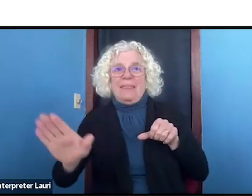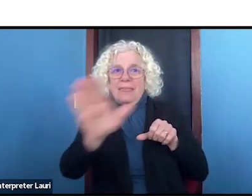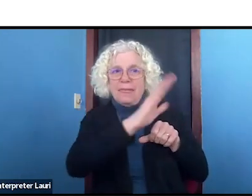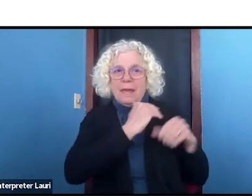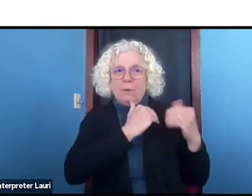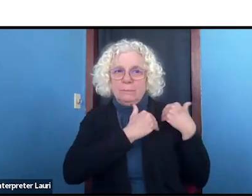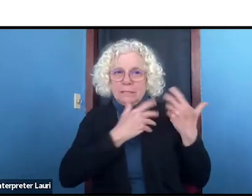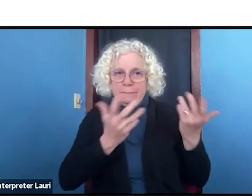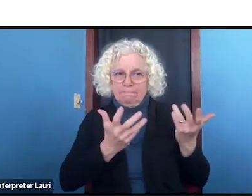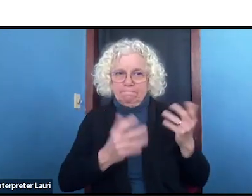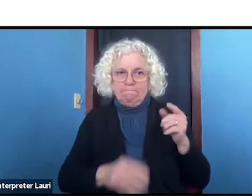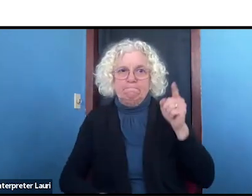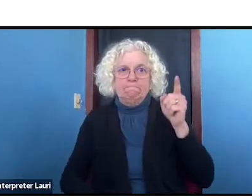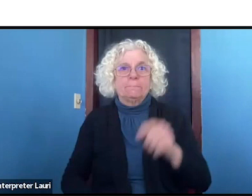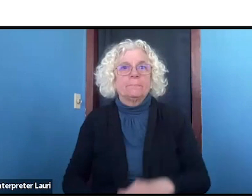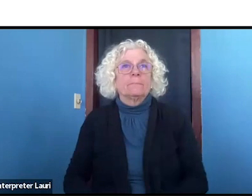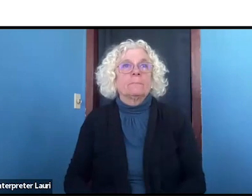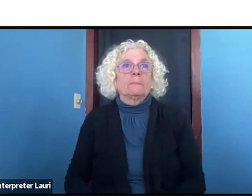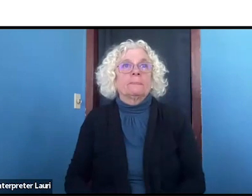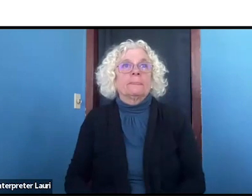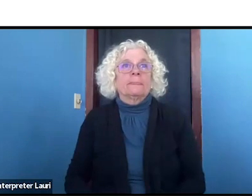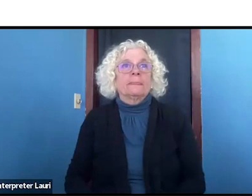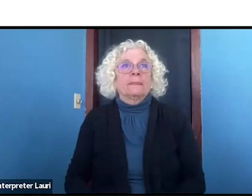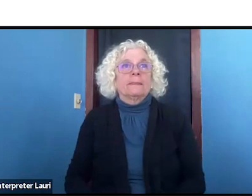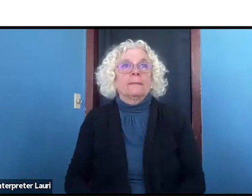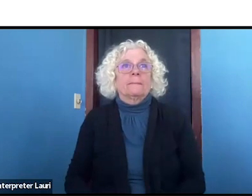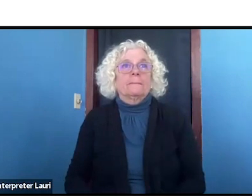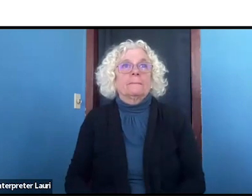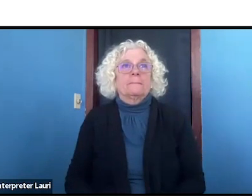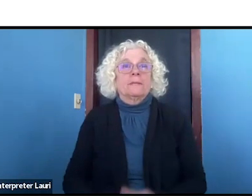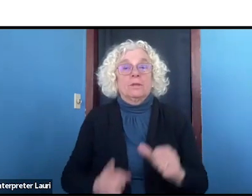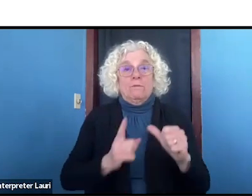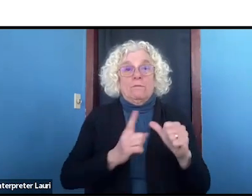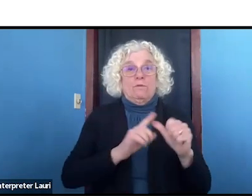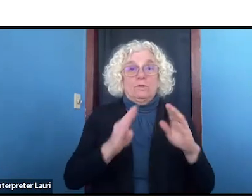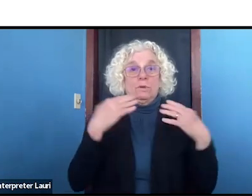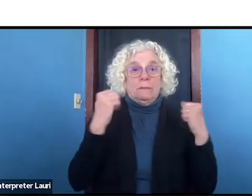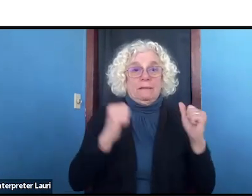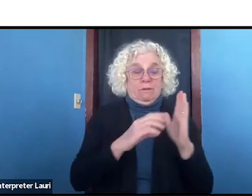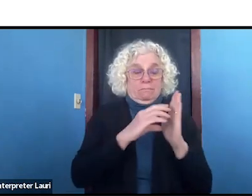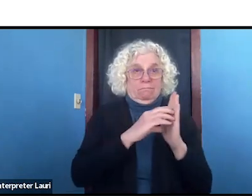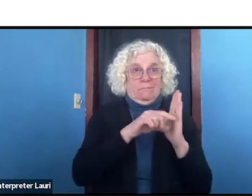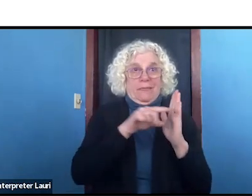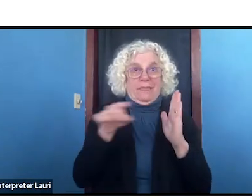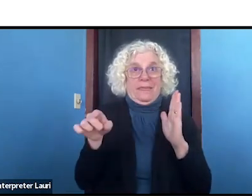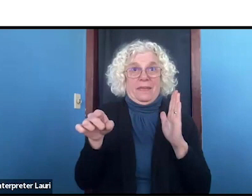and basically to facilitate and support the interactions between the practitioner,